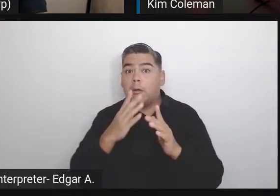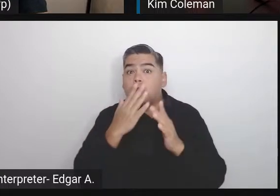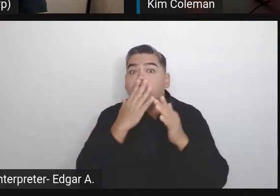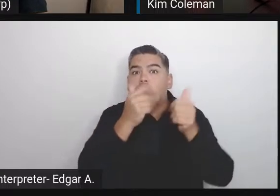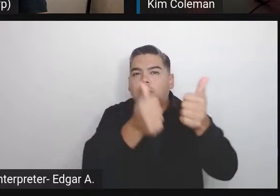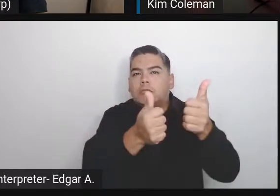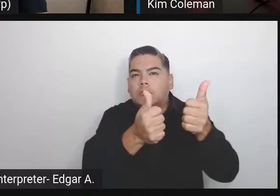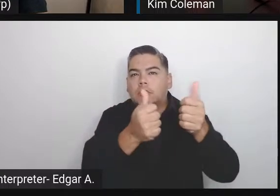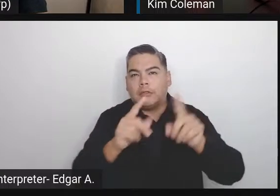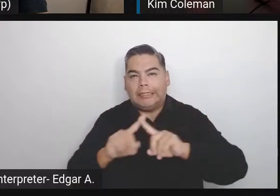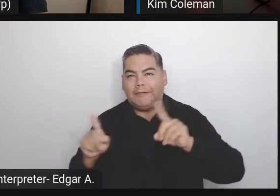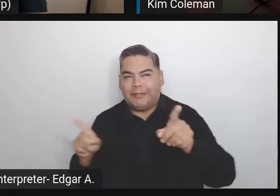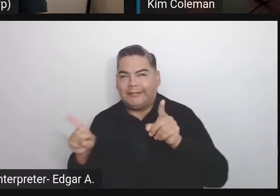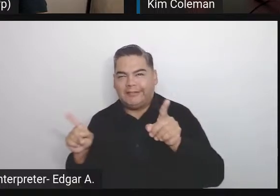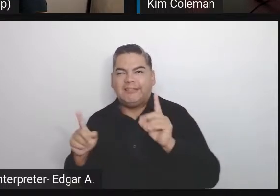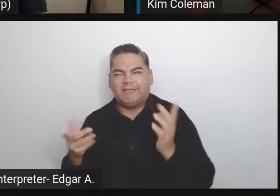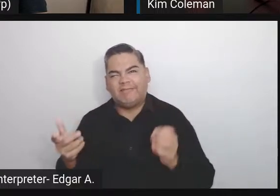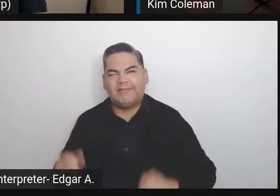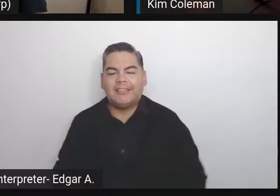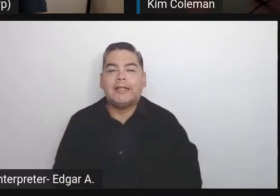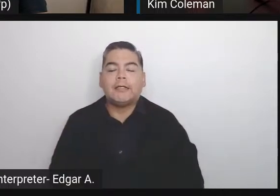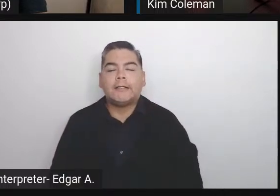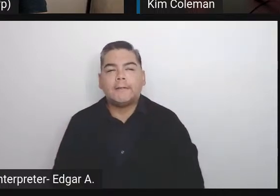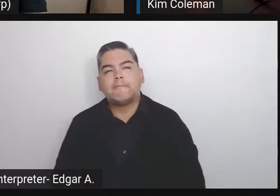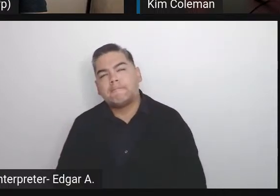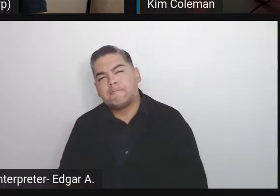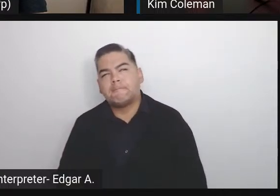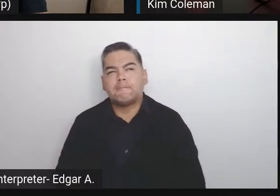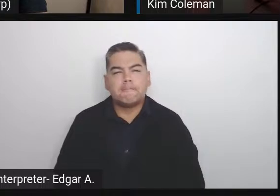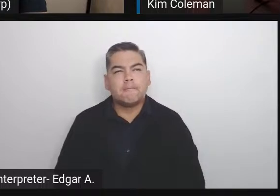after meeting our community because our community is different. It is different in a good way.